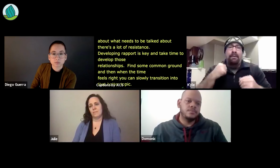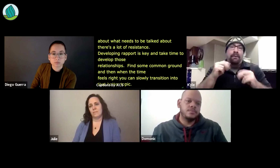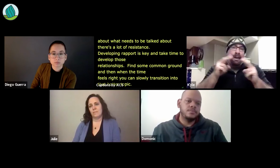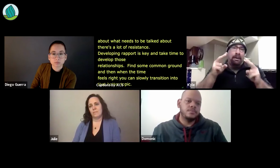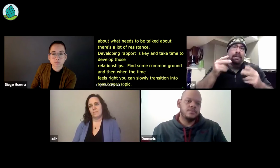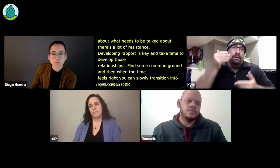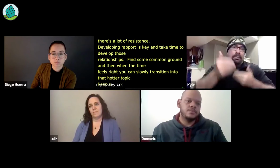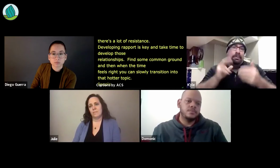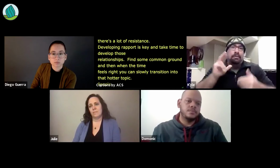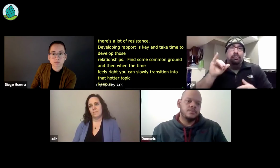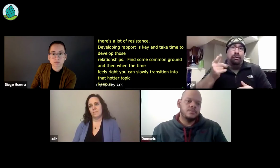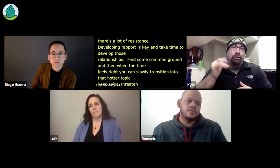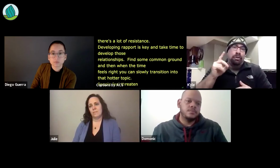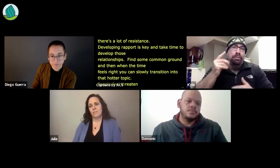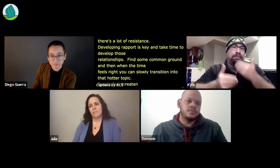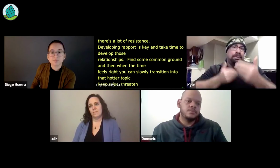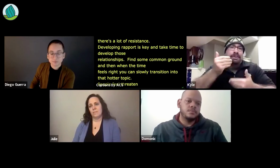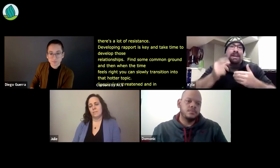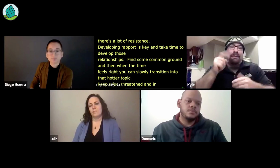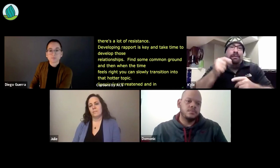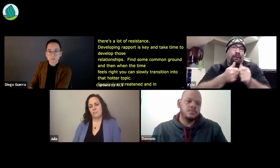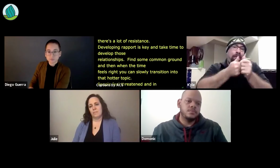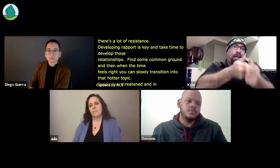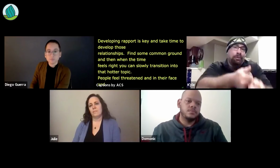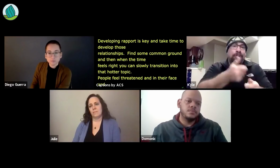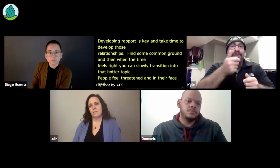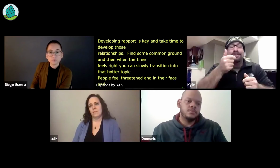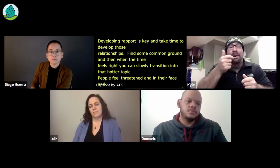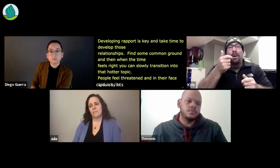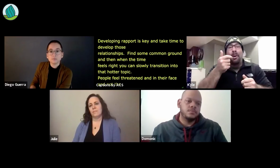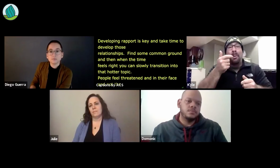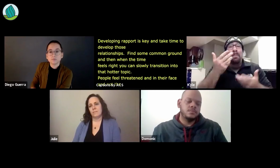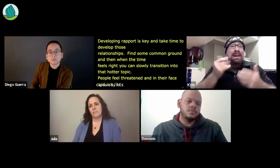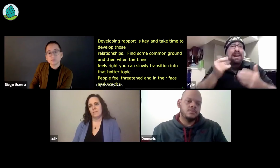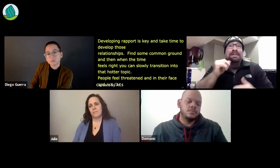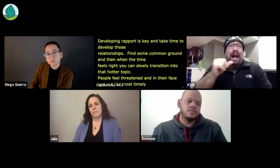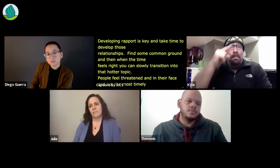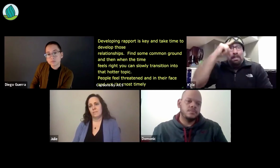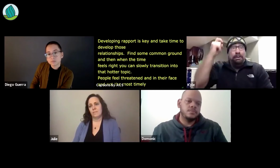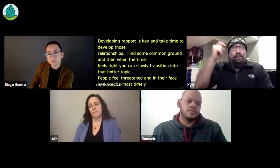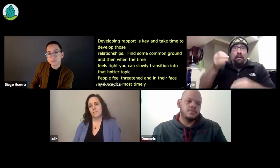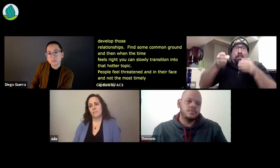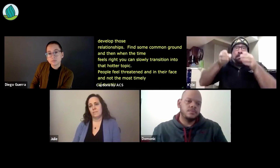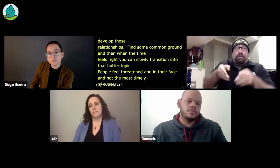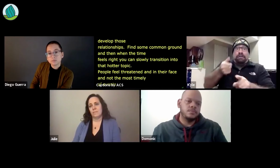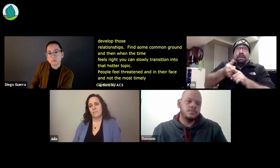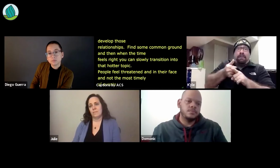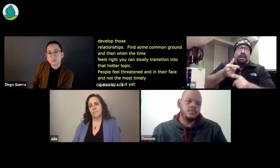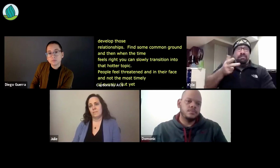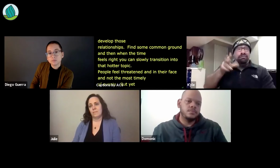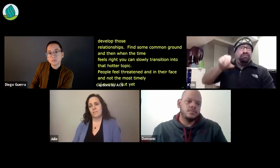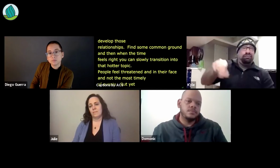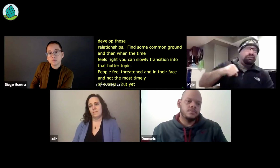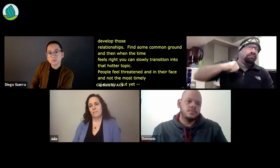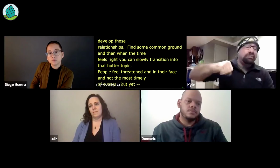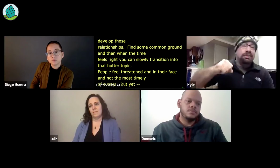But yet-- and then also people in the government agencies have to follow this process, and often it's not even because of the person themselves.